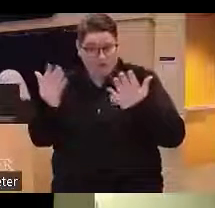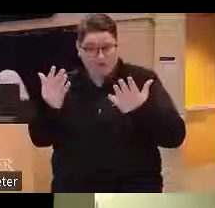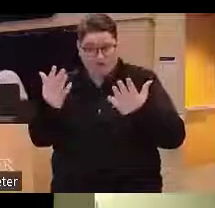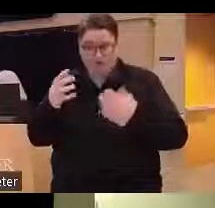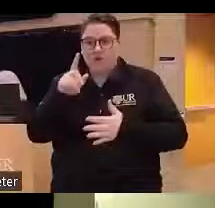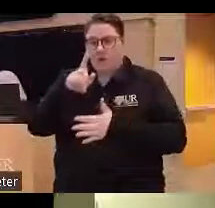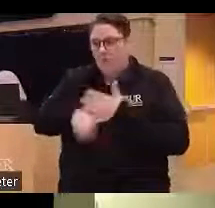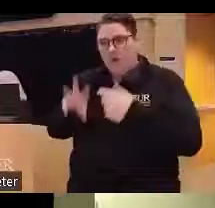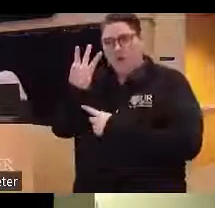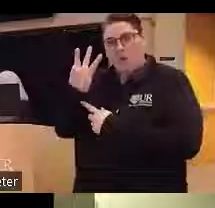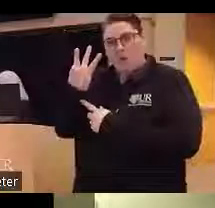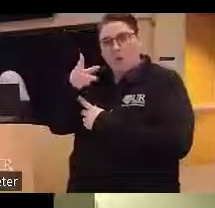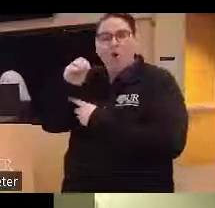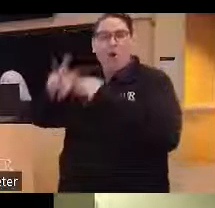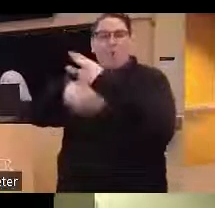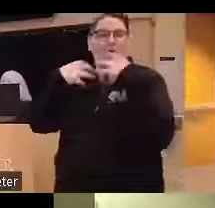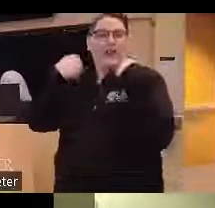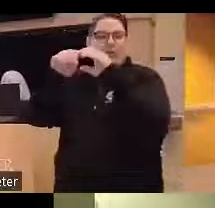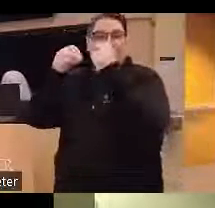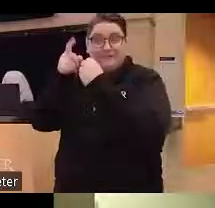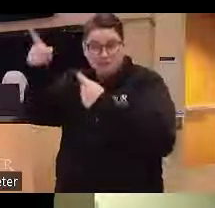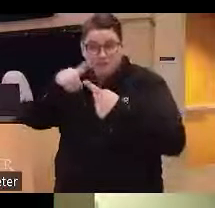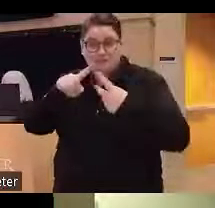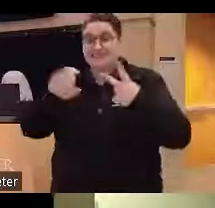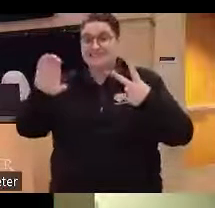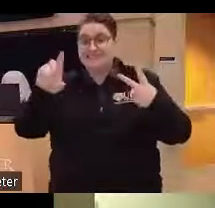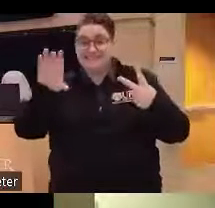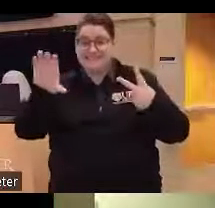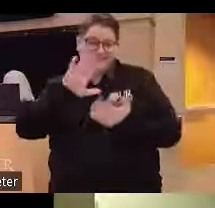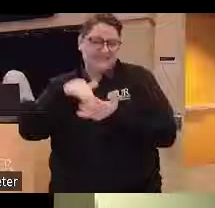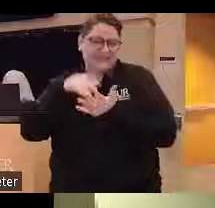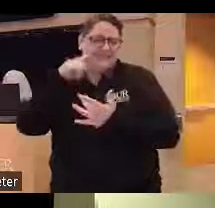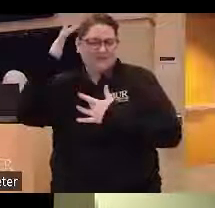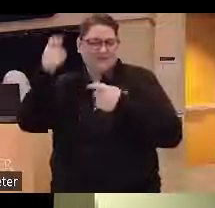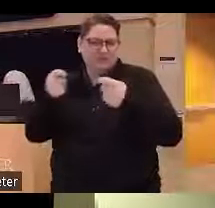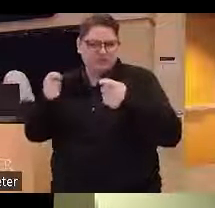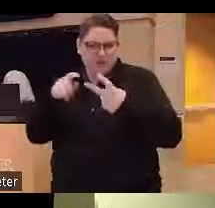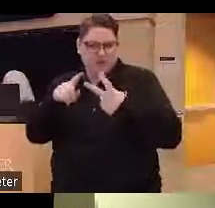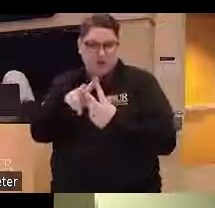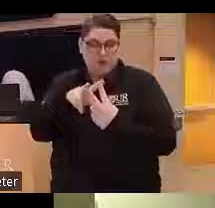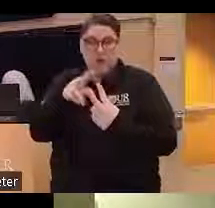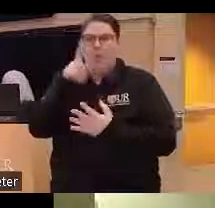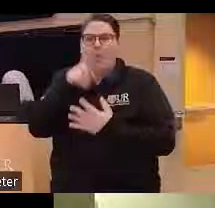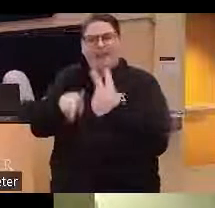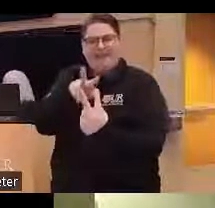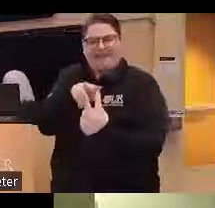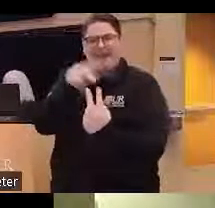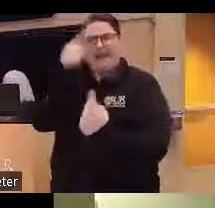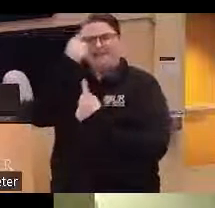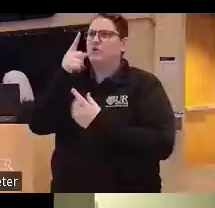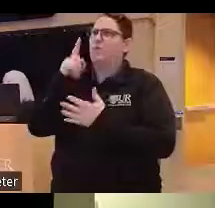Organization and the Center for Disease Control considered to me the most important causes of